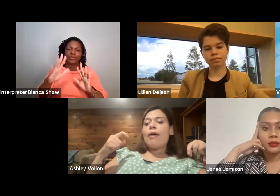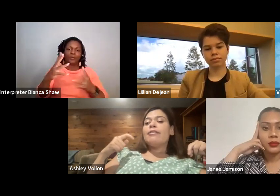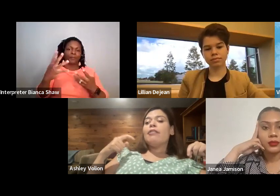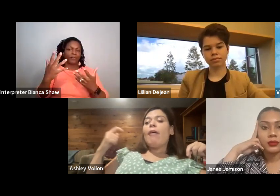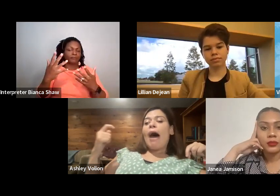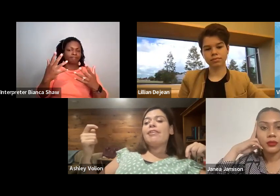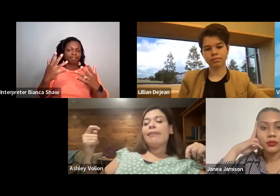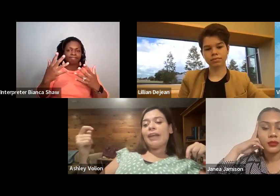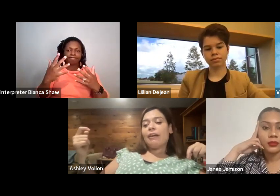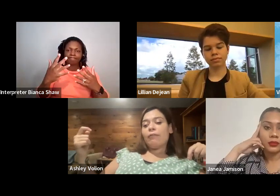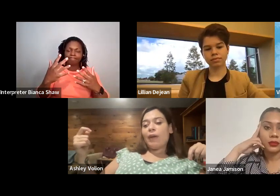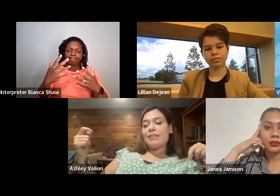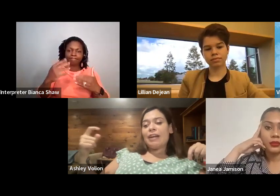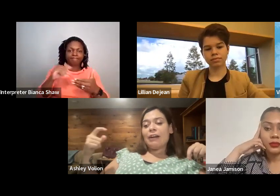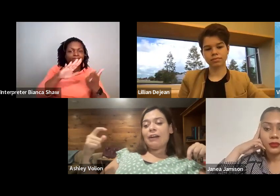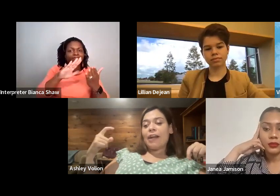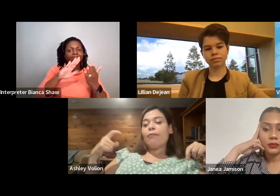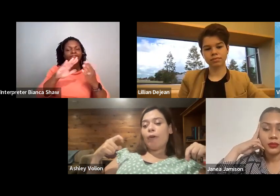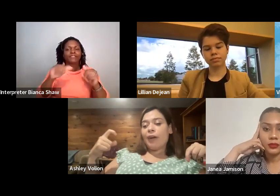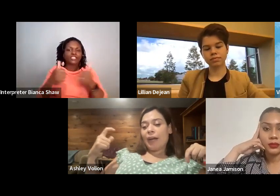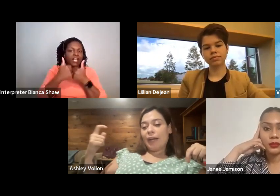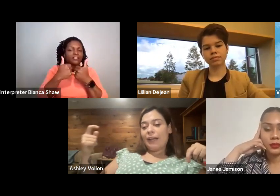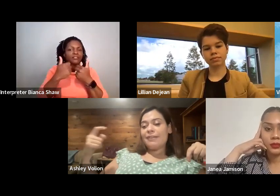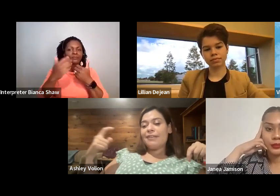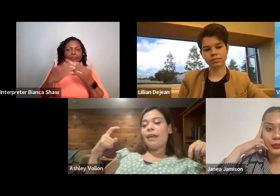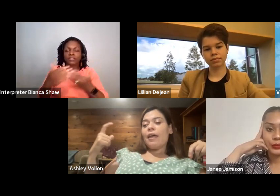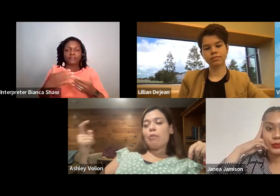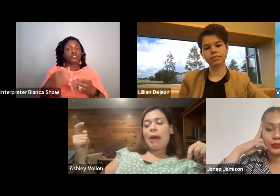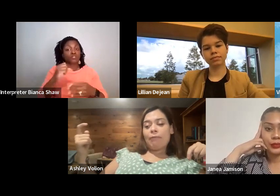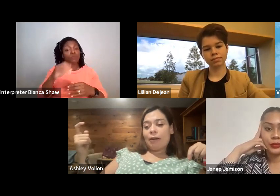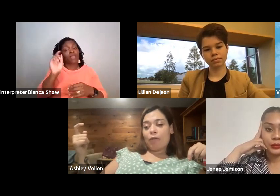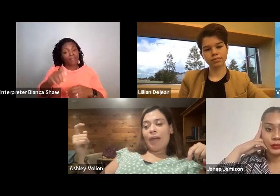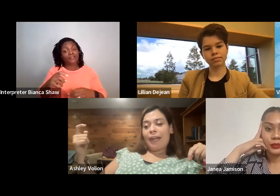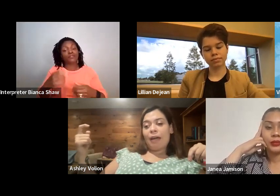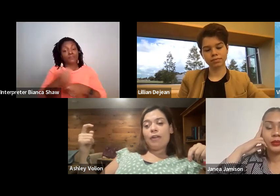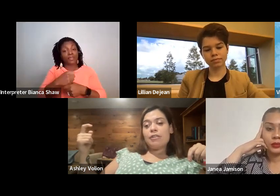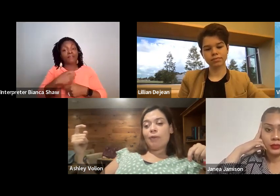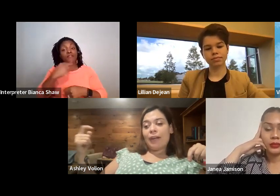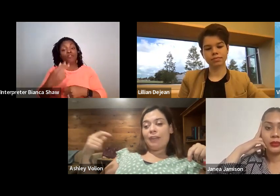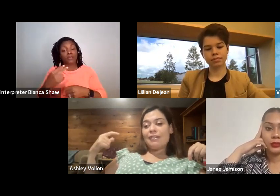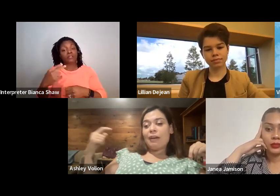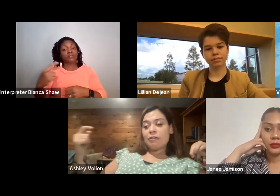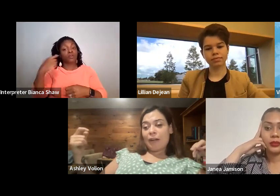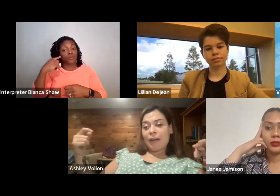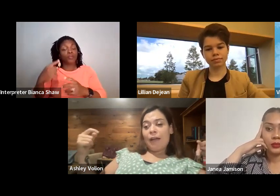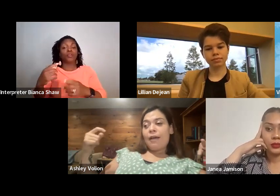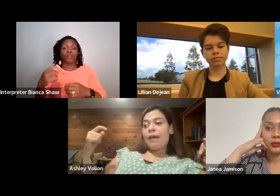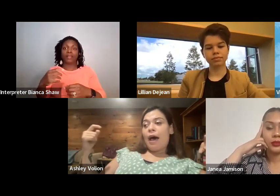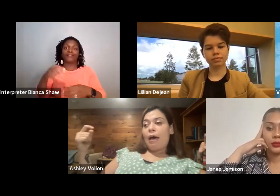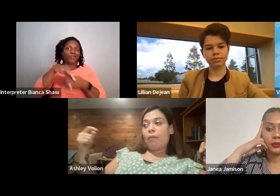So you have the make your voice heard. Invoking is the primary way that we do in in this country.